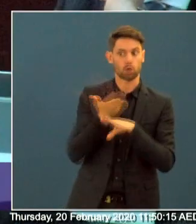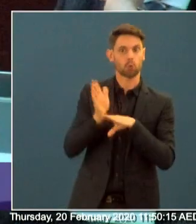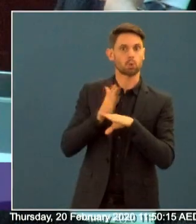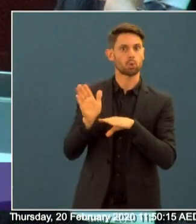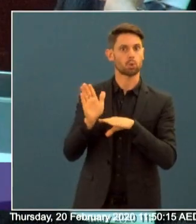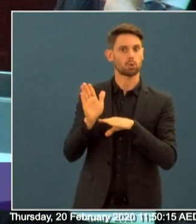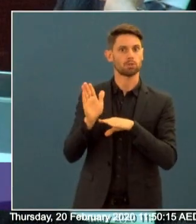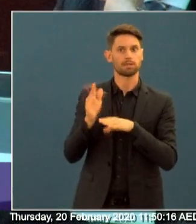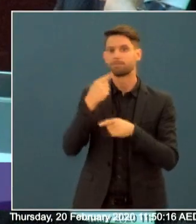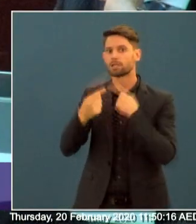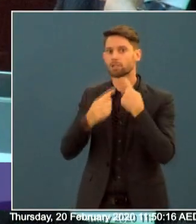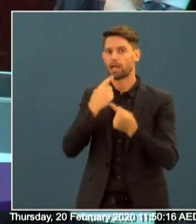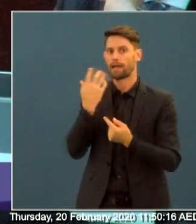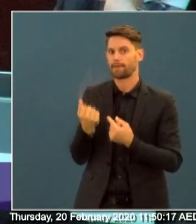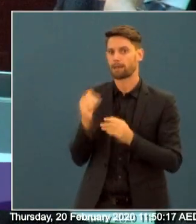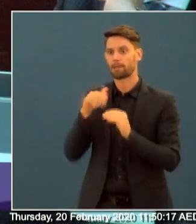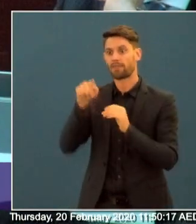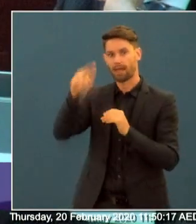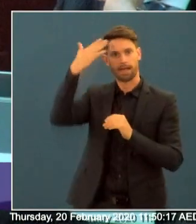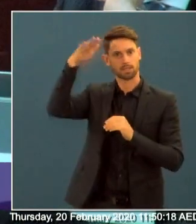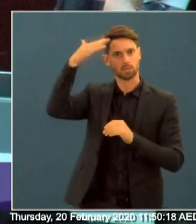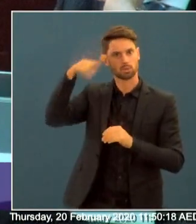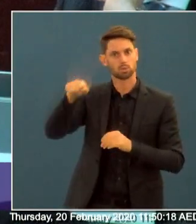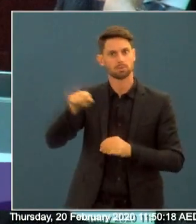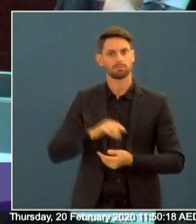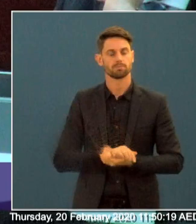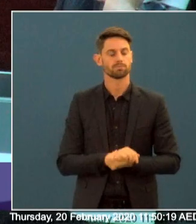Commissioners, I'm now going to turn to a particular sensitive topic.